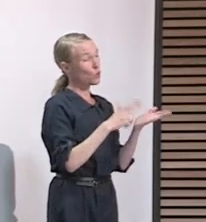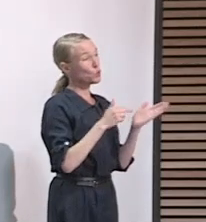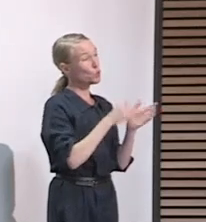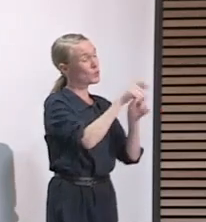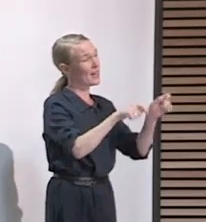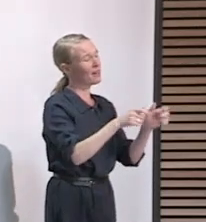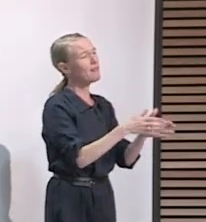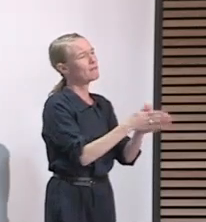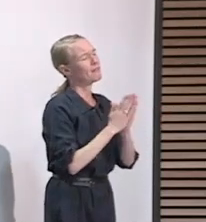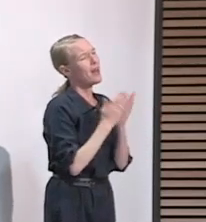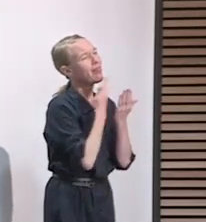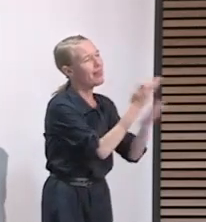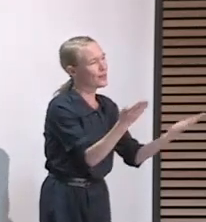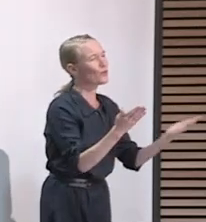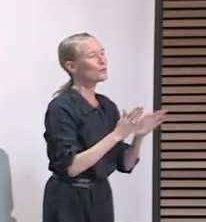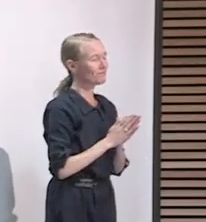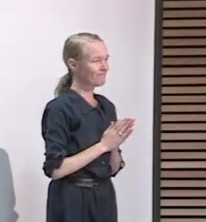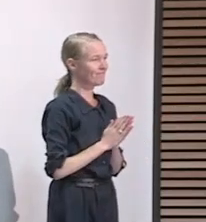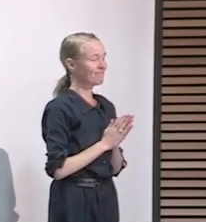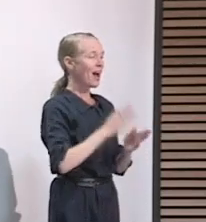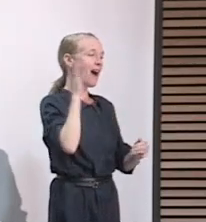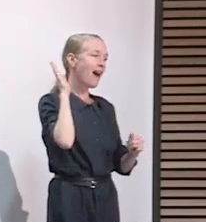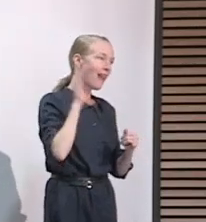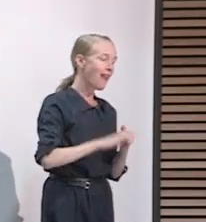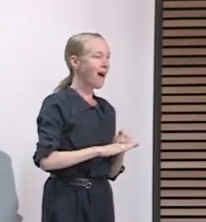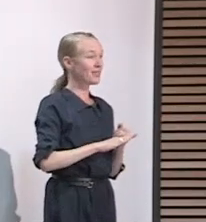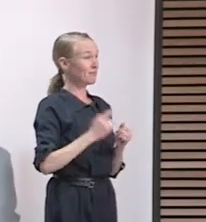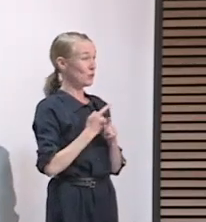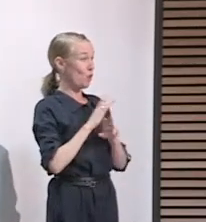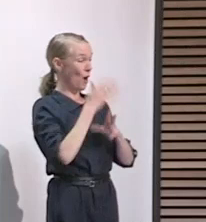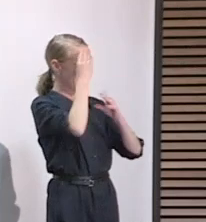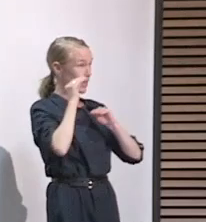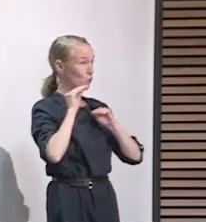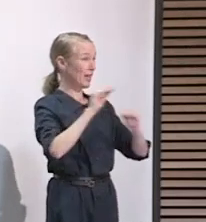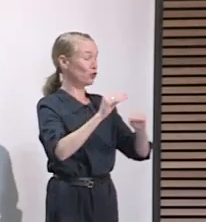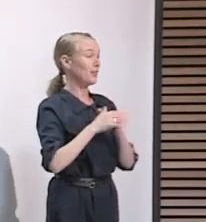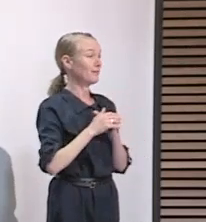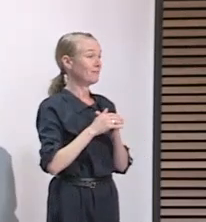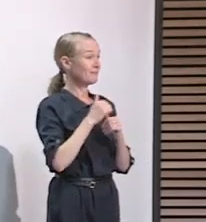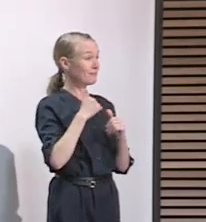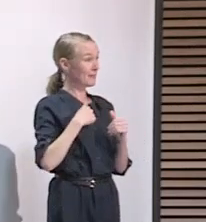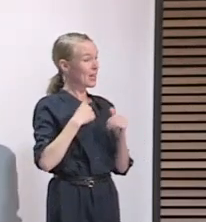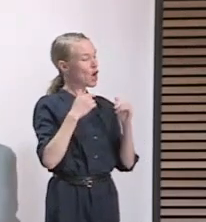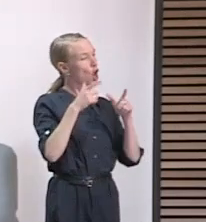around the country. That is excellent news and I thank all New Zealanders for their works